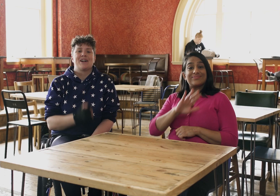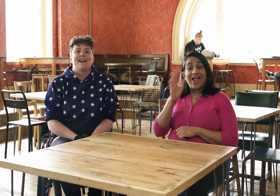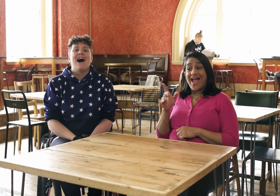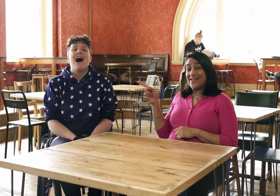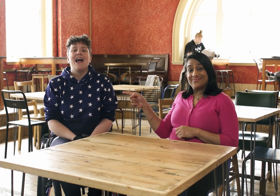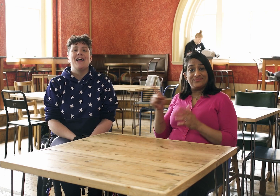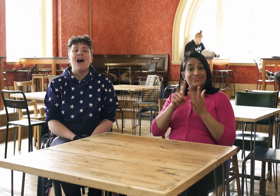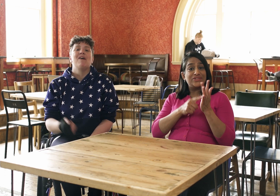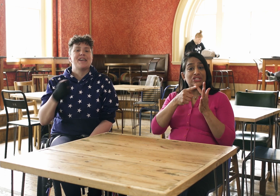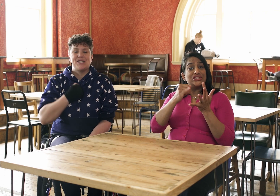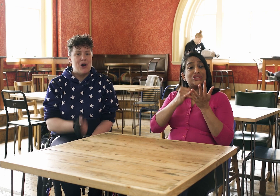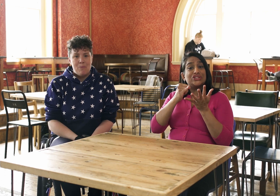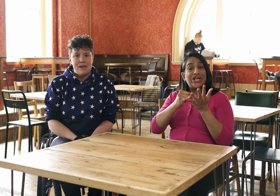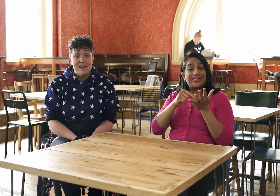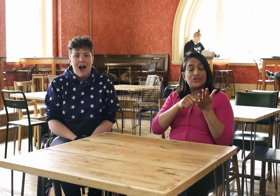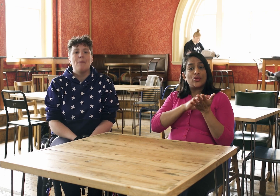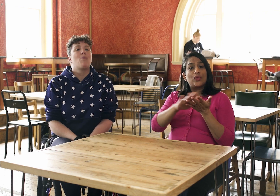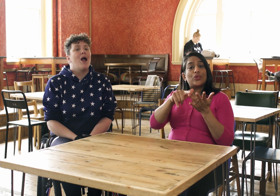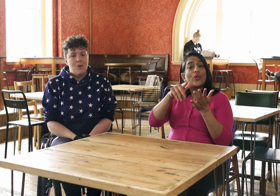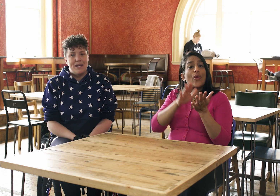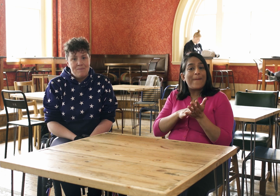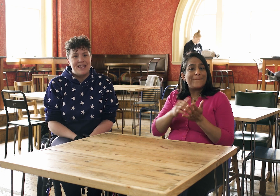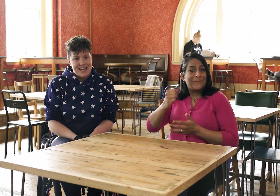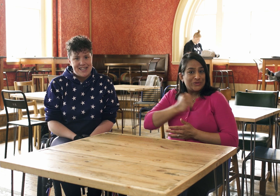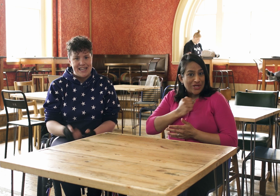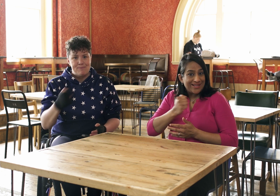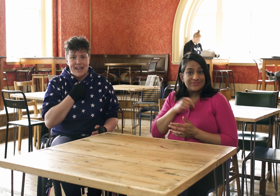Hi, I'm Jess Thom I'm a white woman in my thirties biscuit